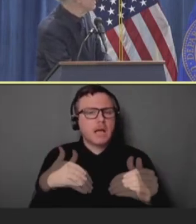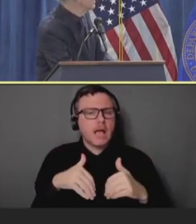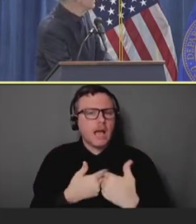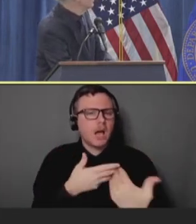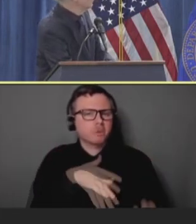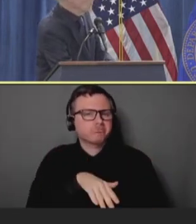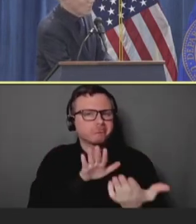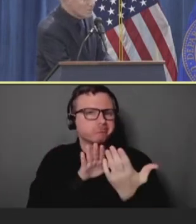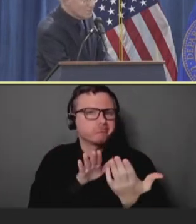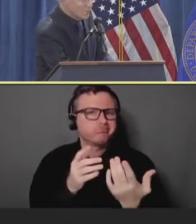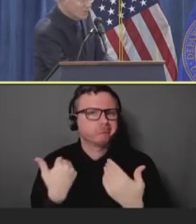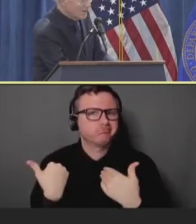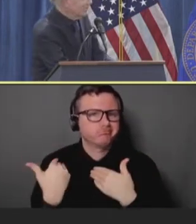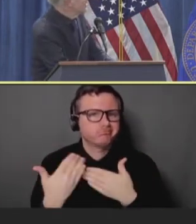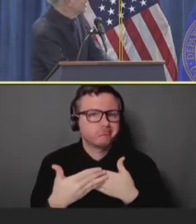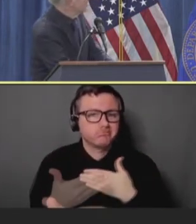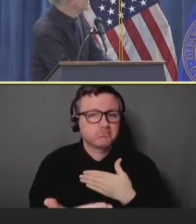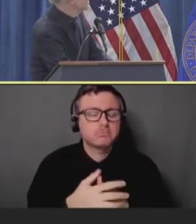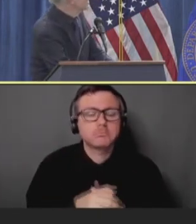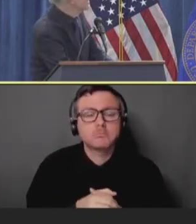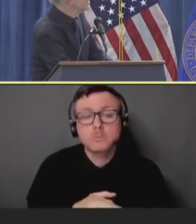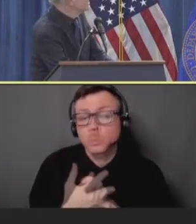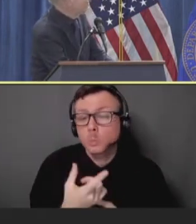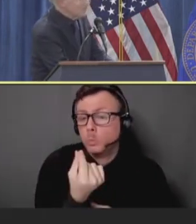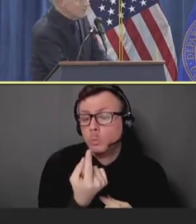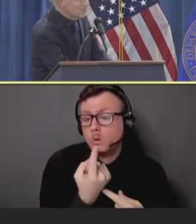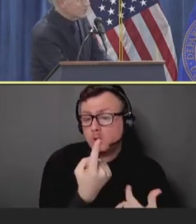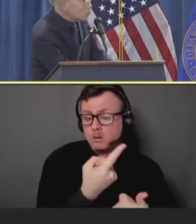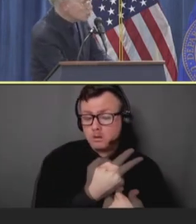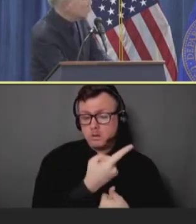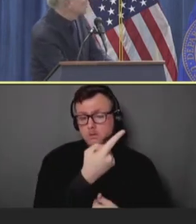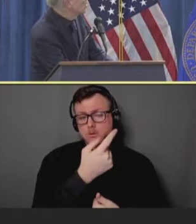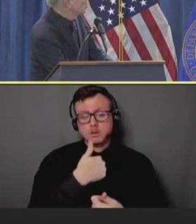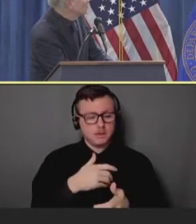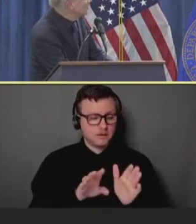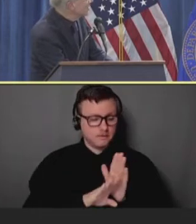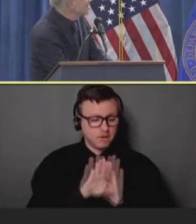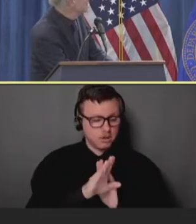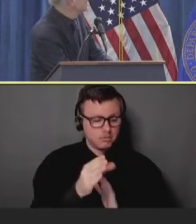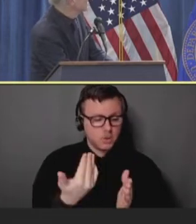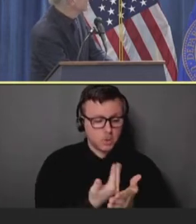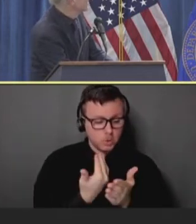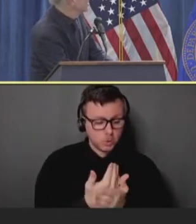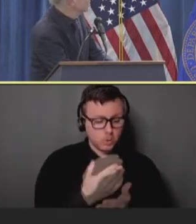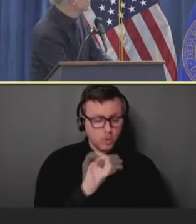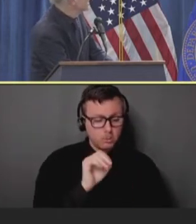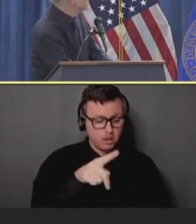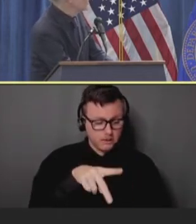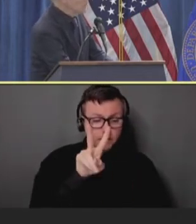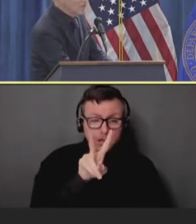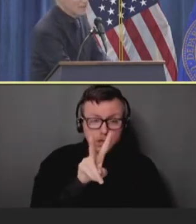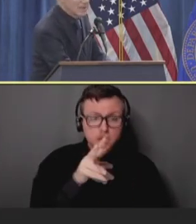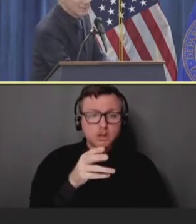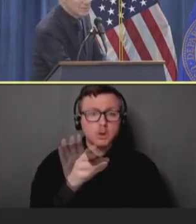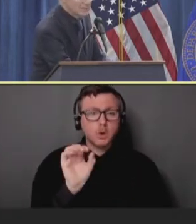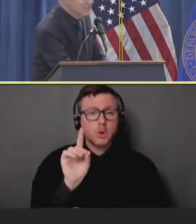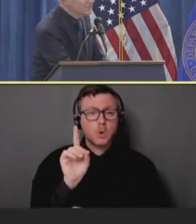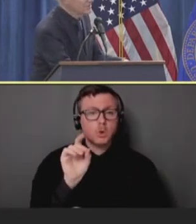Well, one way of dealing with it is the development of a new OPV using codon deoptimization, a